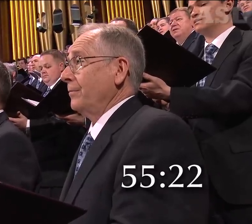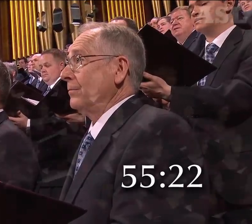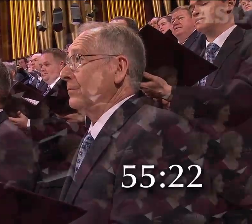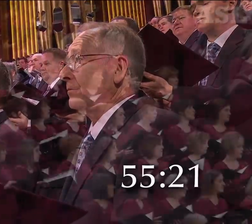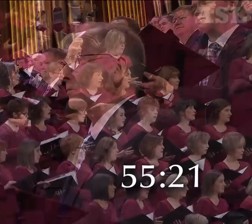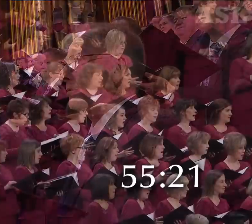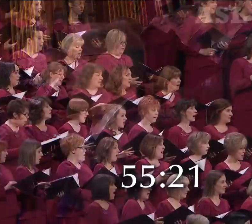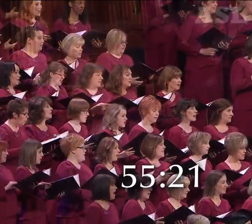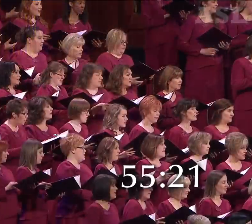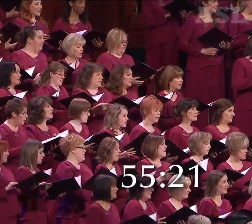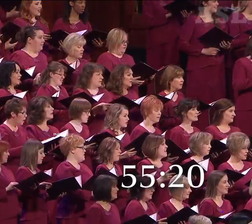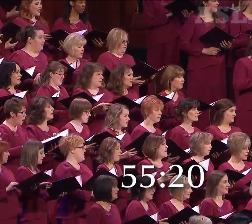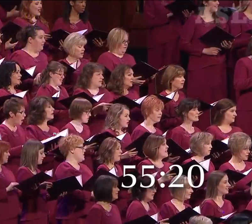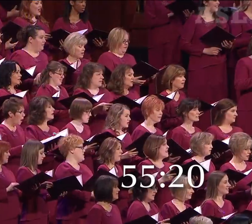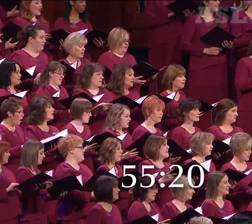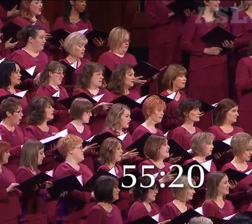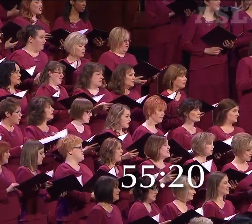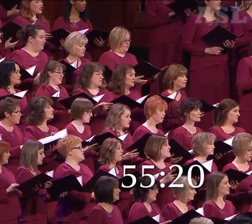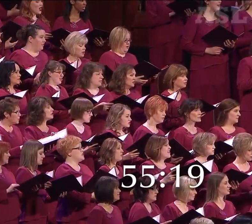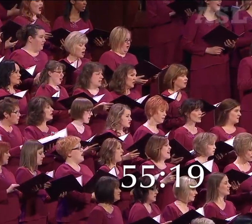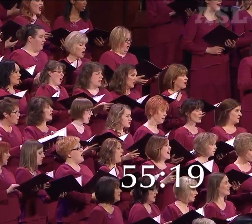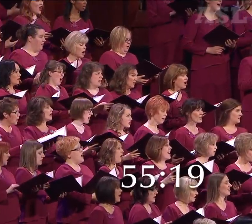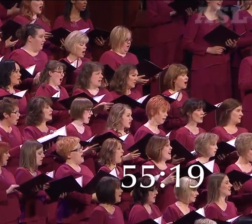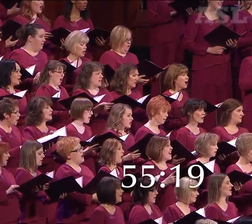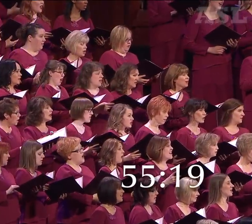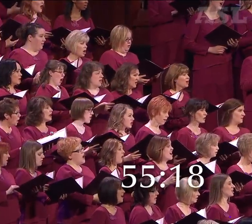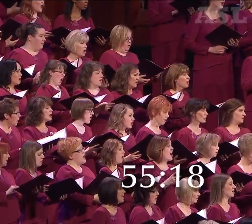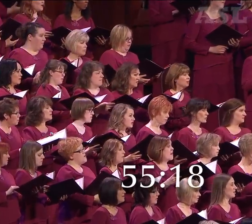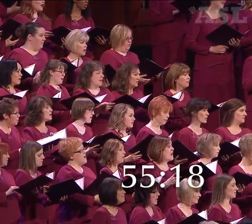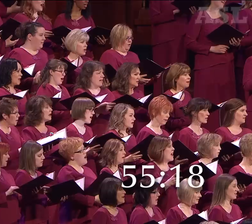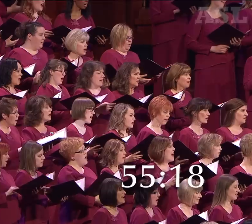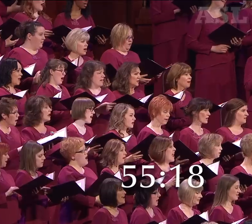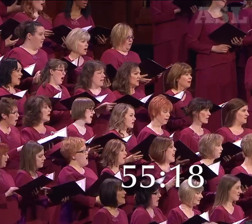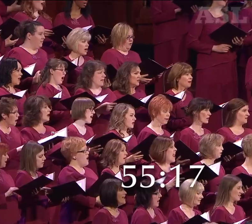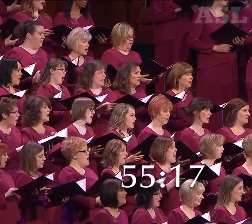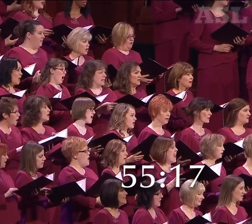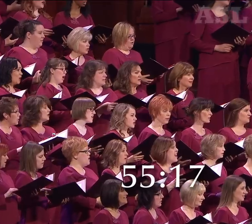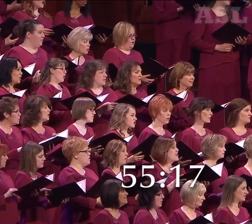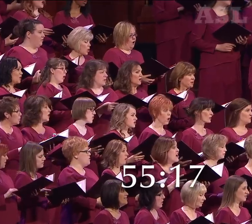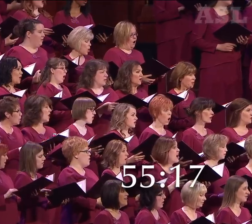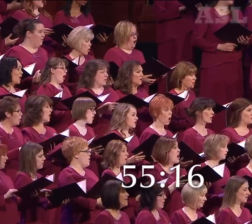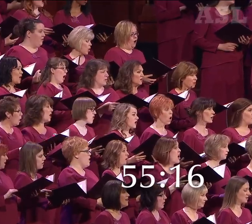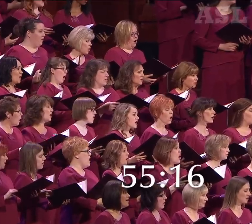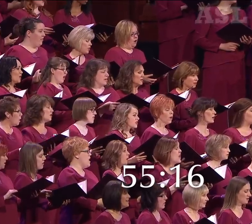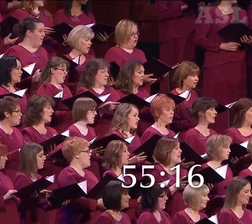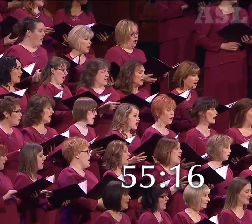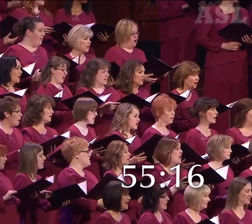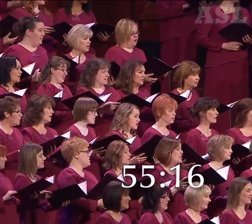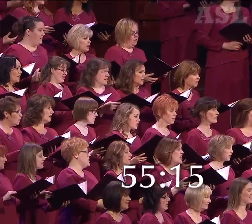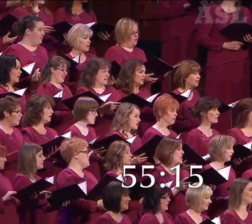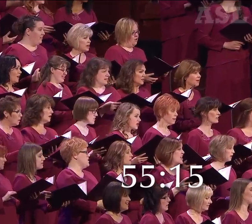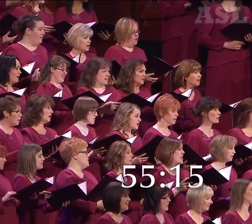THIS IS THE ENGLISH CLOSED CAPTION CHANNEL OF THE CHURCH OF JESUS CHRIST OF LATTER-DAY SAINTS.